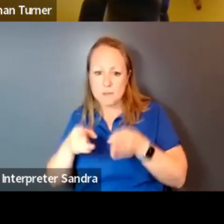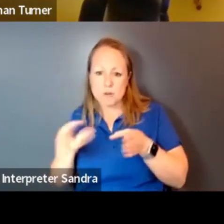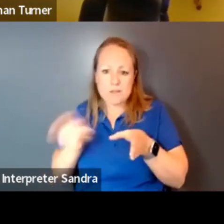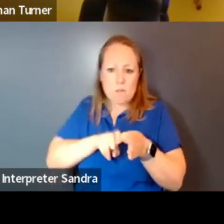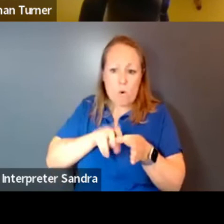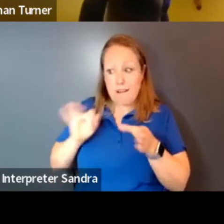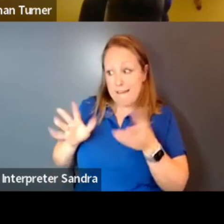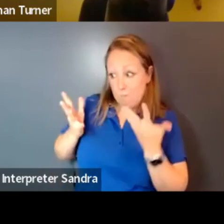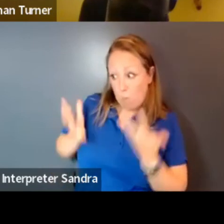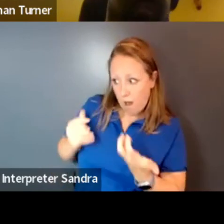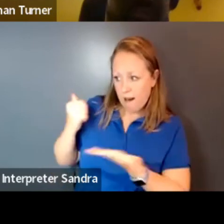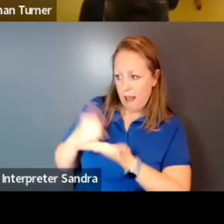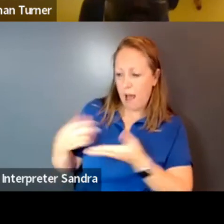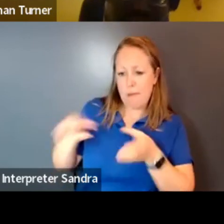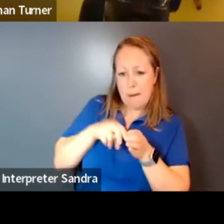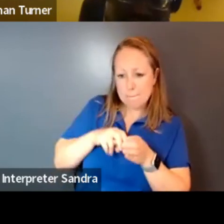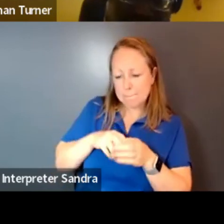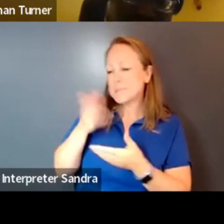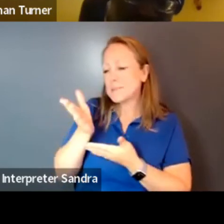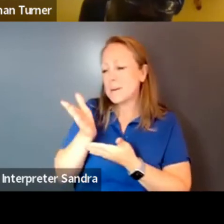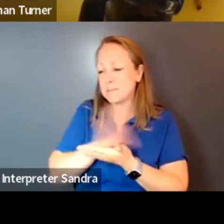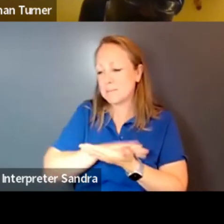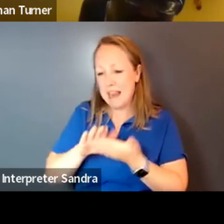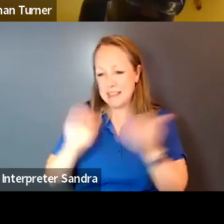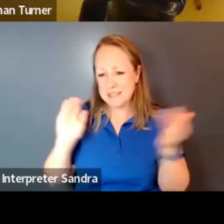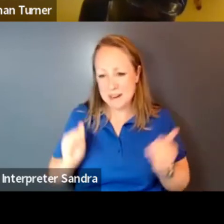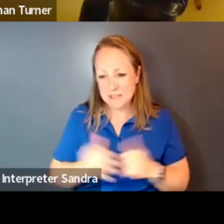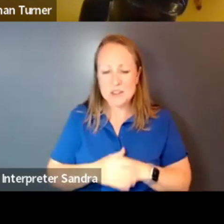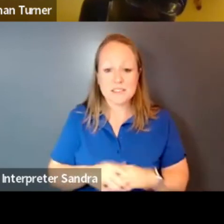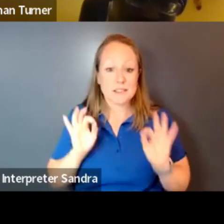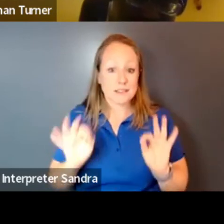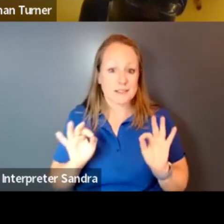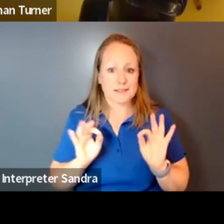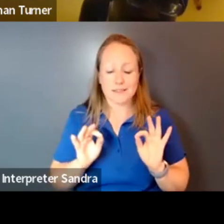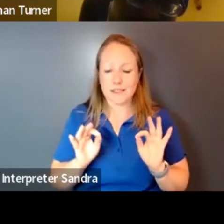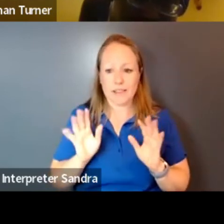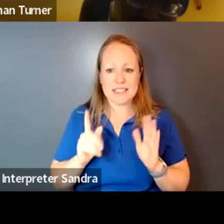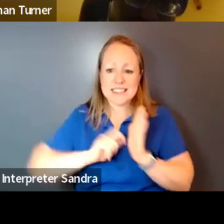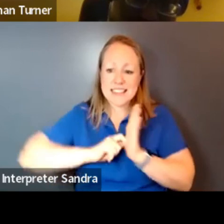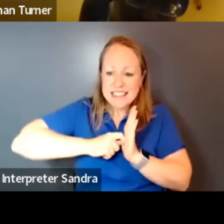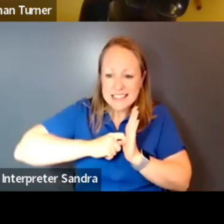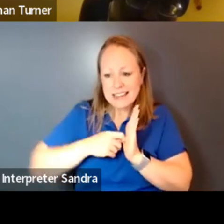another really nice metaphor. Well, thank you. That's, this is such a key piece. And I'm glad we were able to hash it out